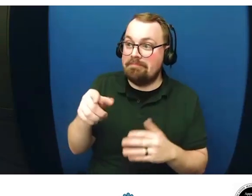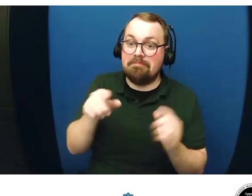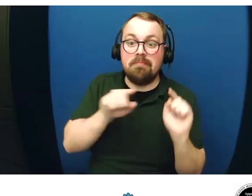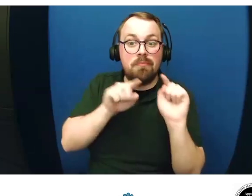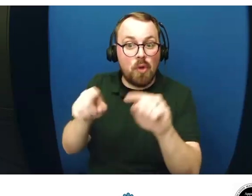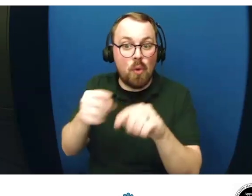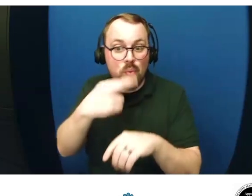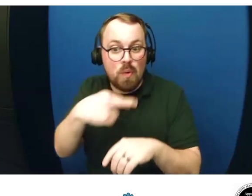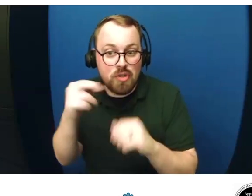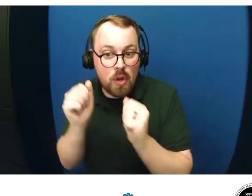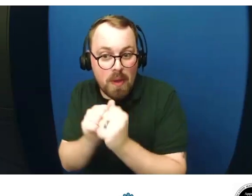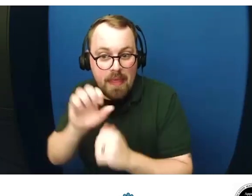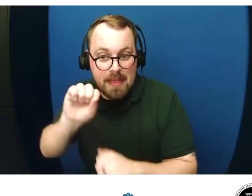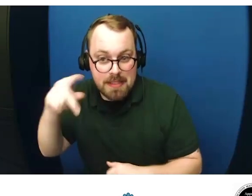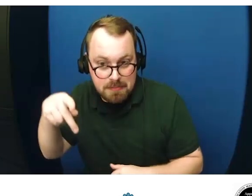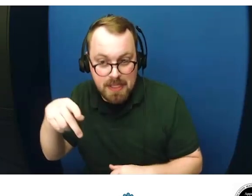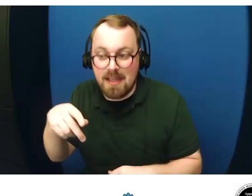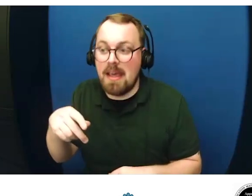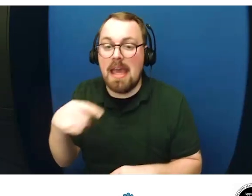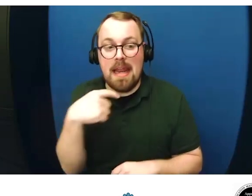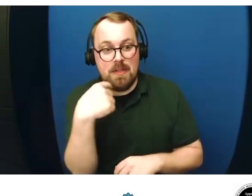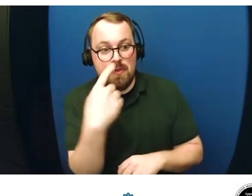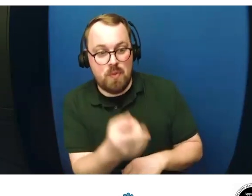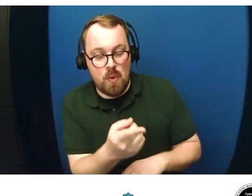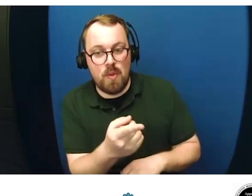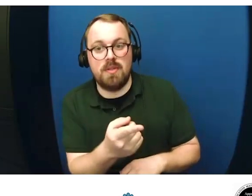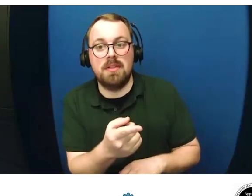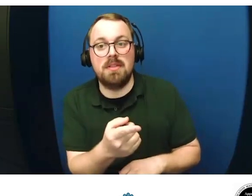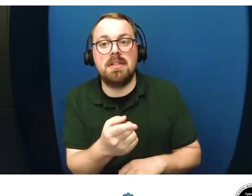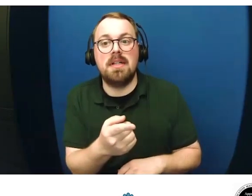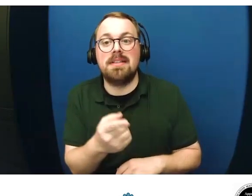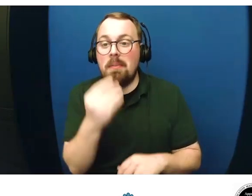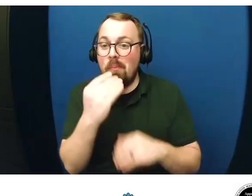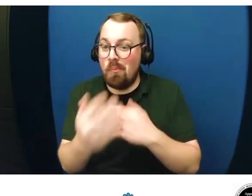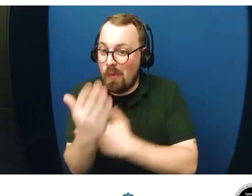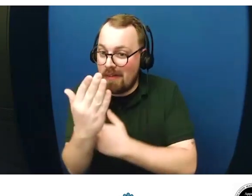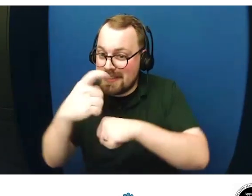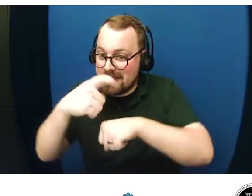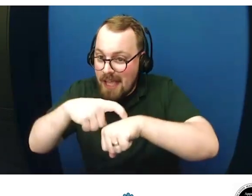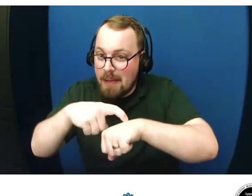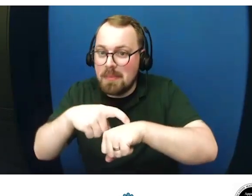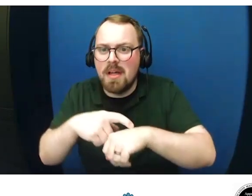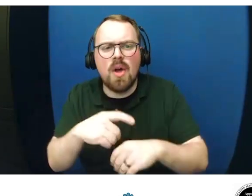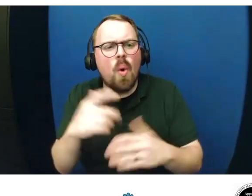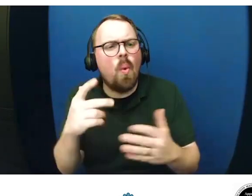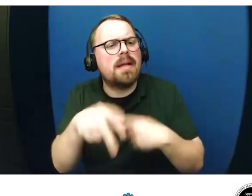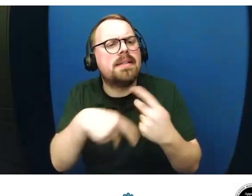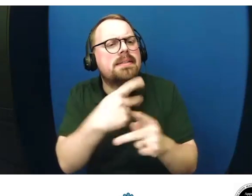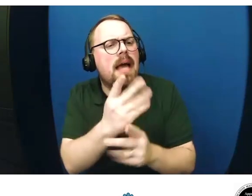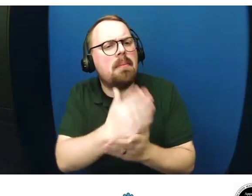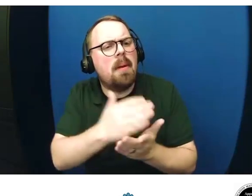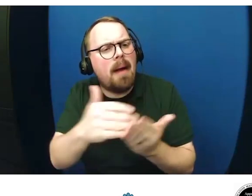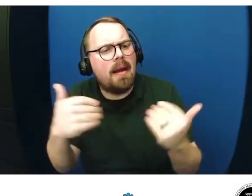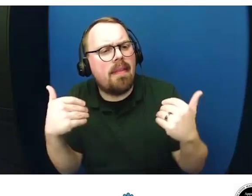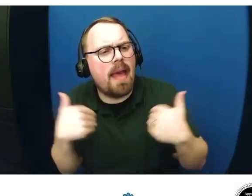an SSP, and I said, 'It was breakfast time', and I said, 'What kind of pie do they have?'